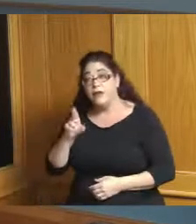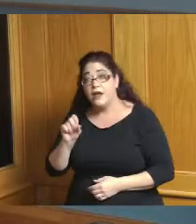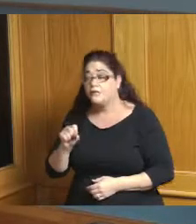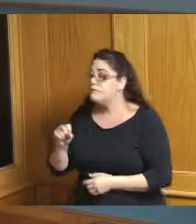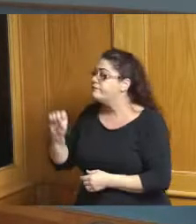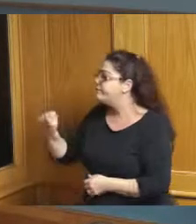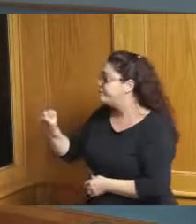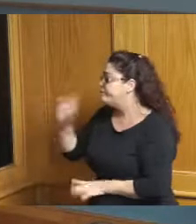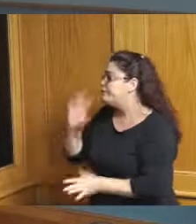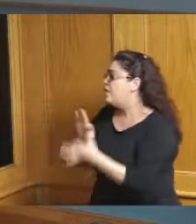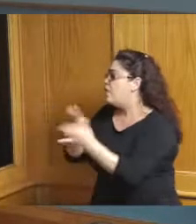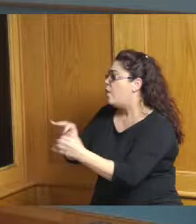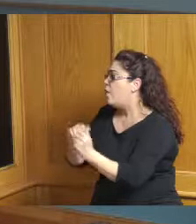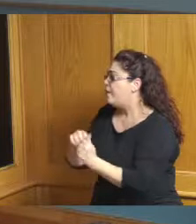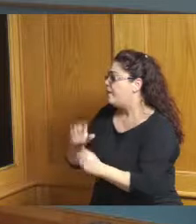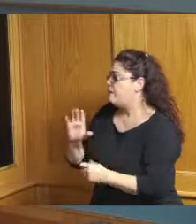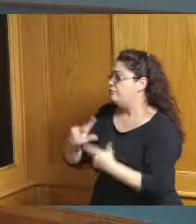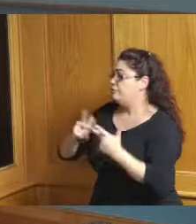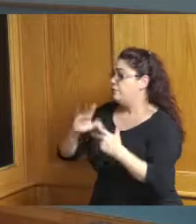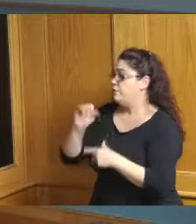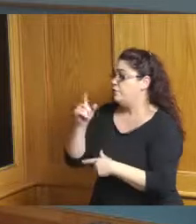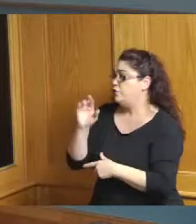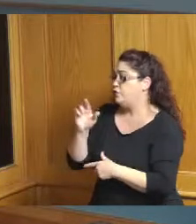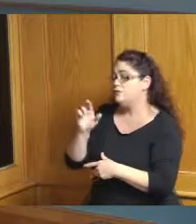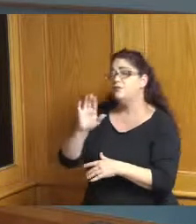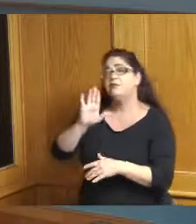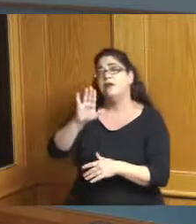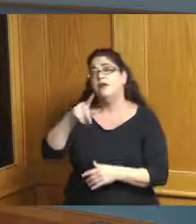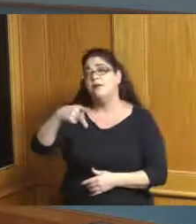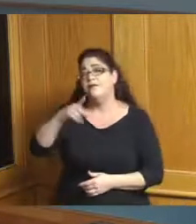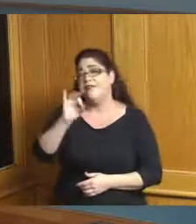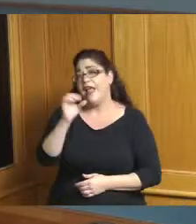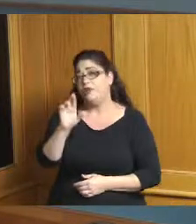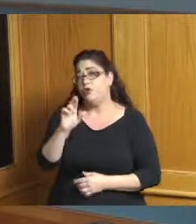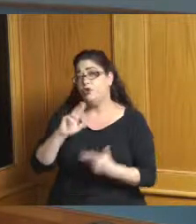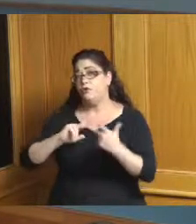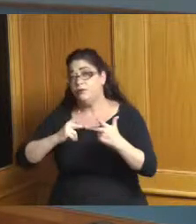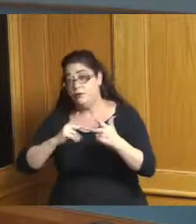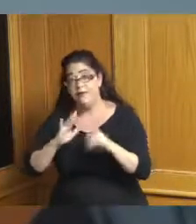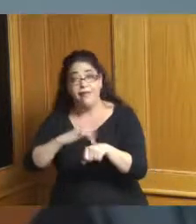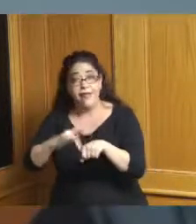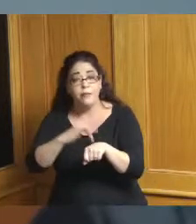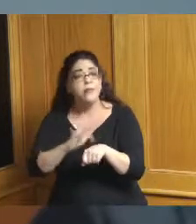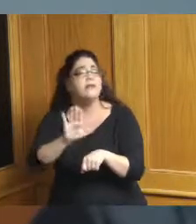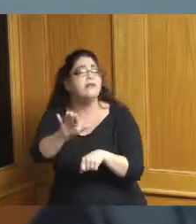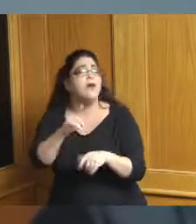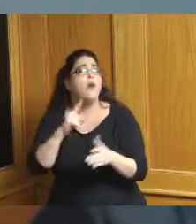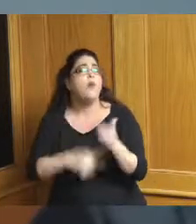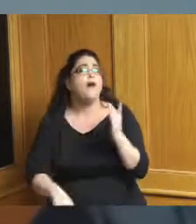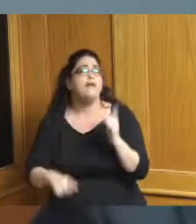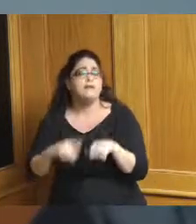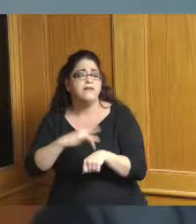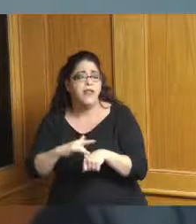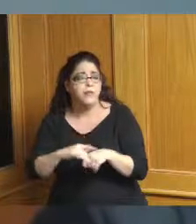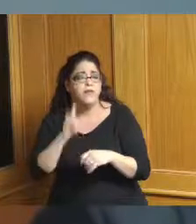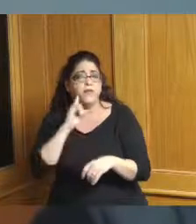boosters so the Pfizer boosters available any idea related to the pint time frame for Moderna